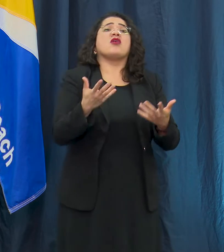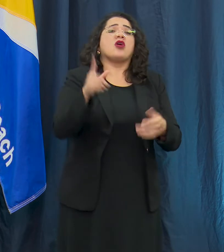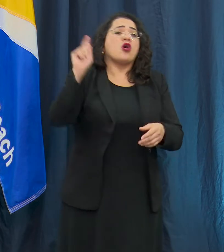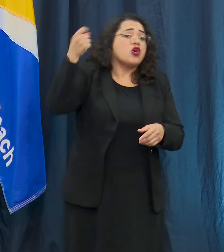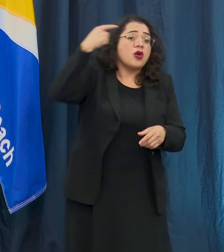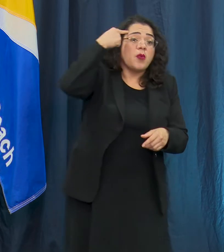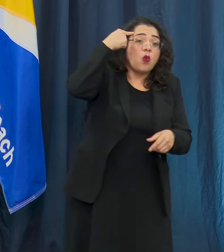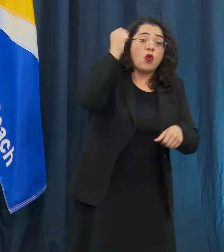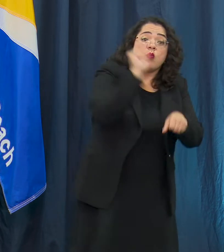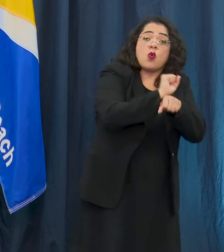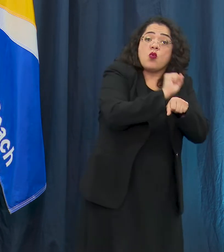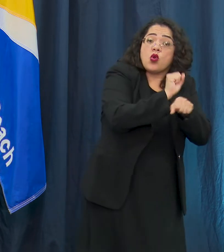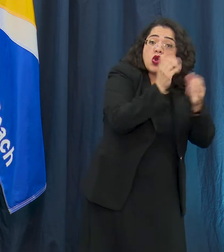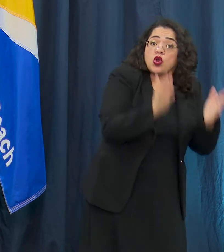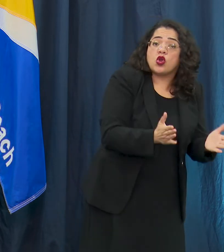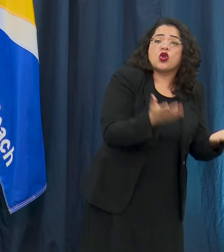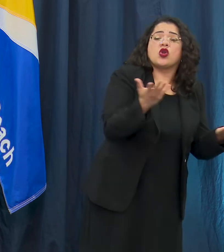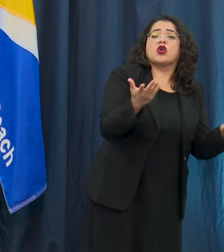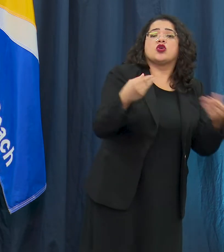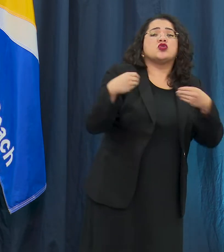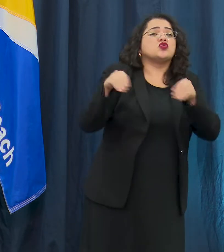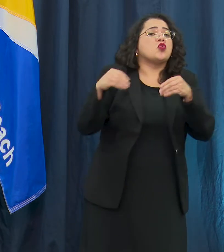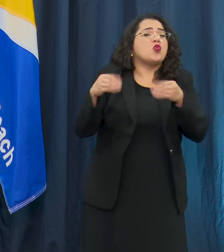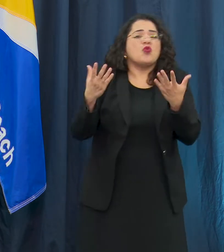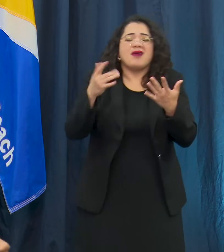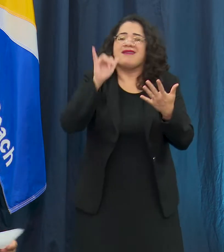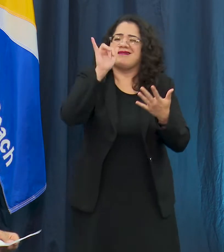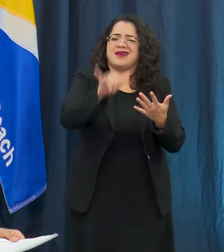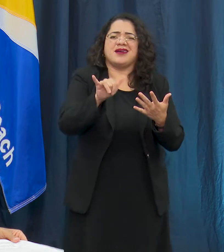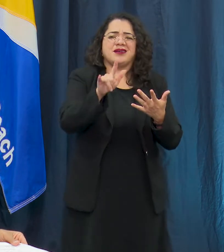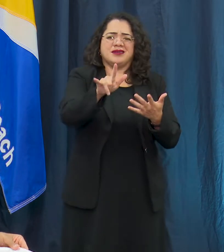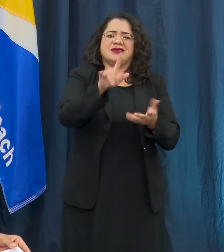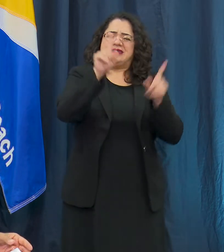go get tested and so remember you can go to the Longbeach.gov website and look